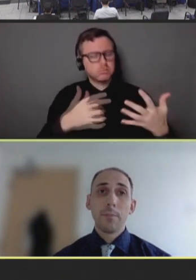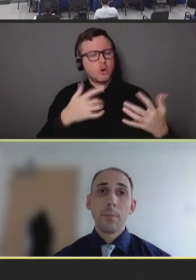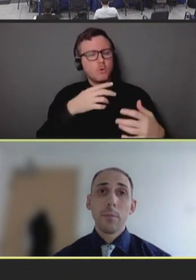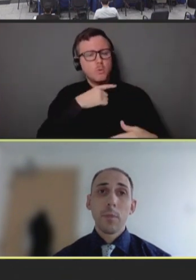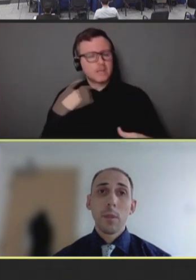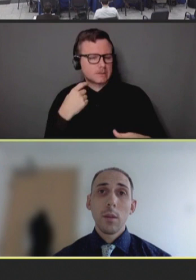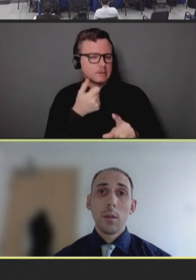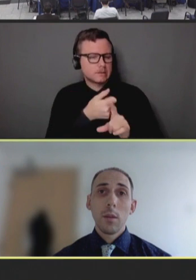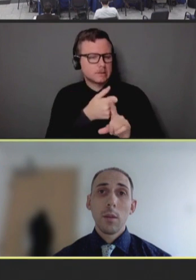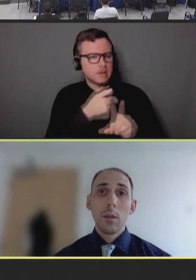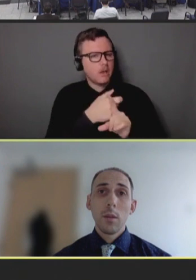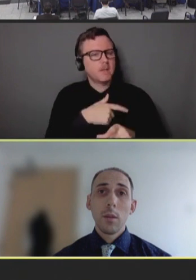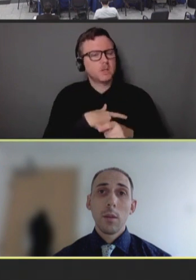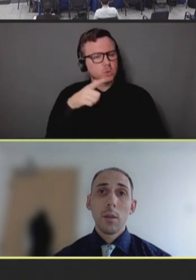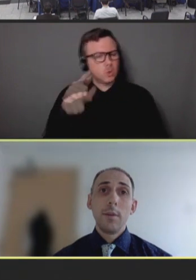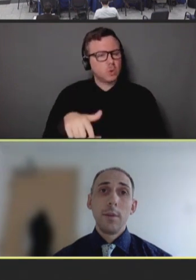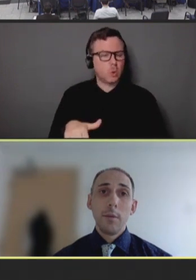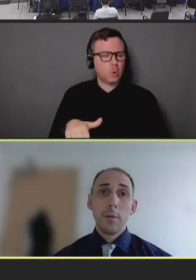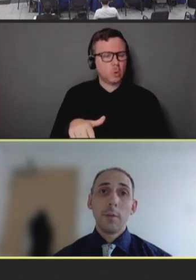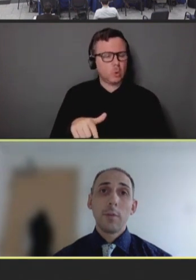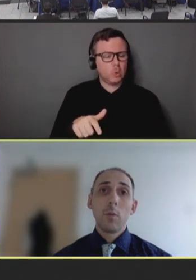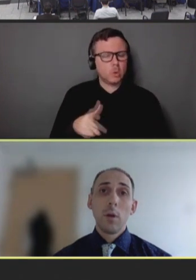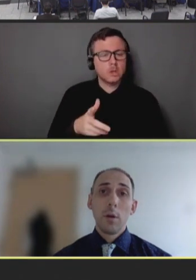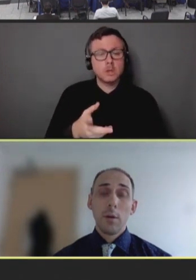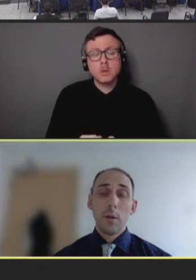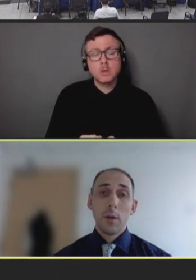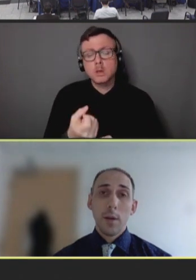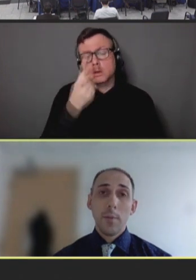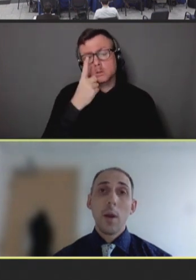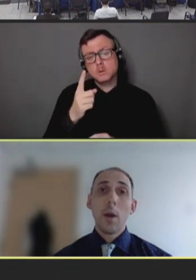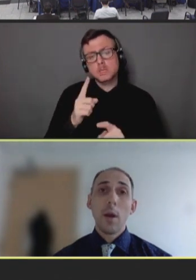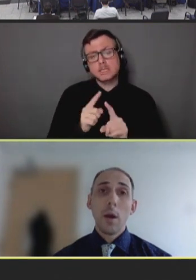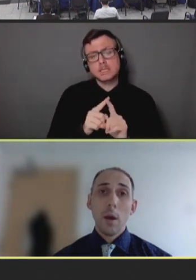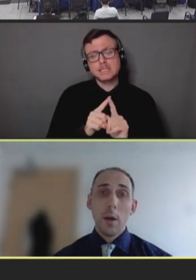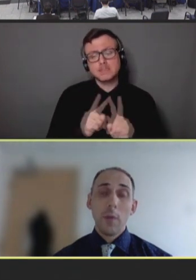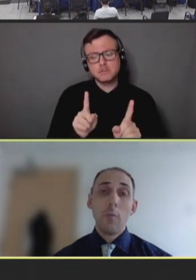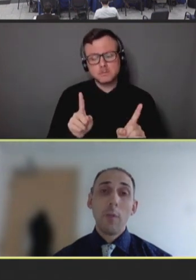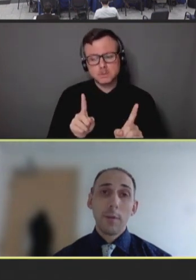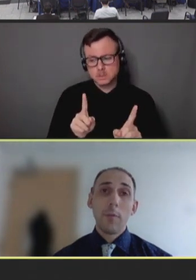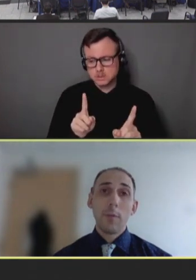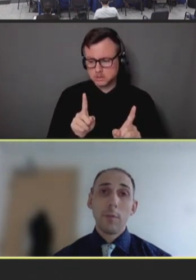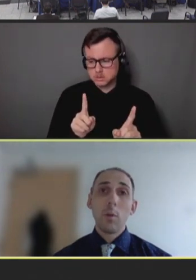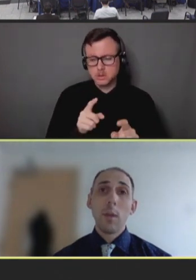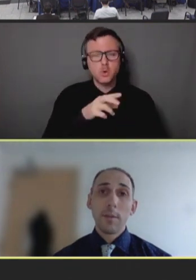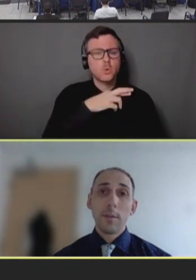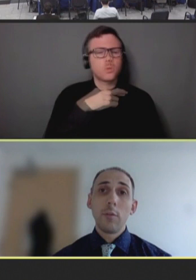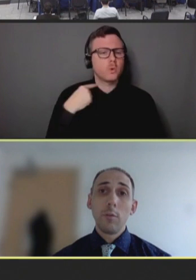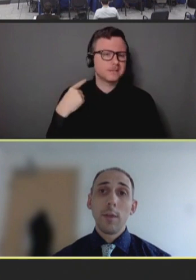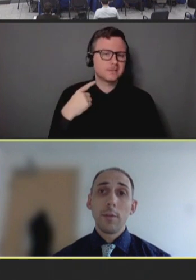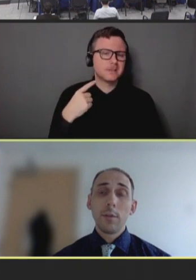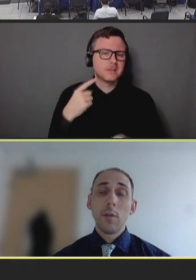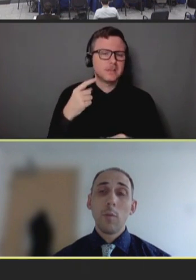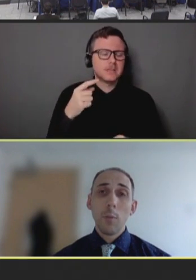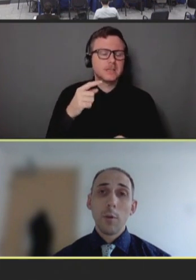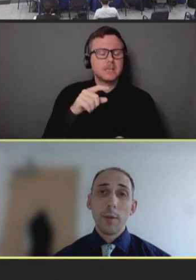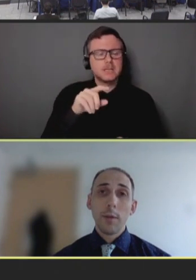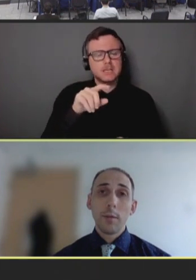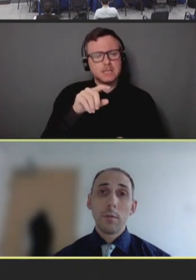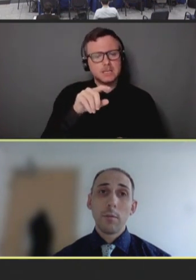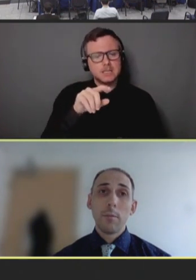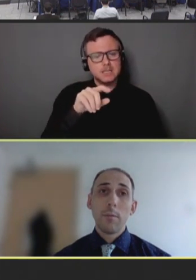These differences were -- risk differences were less than two-tenths of 1 percent.